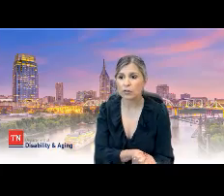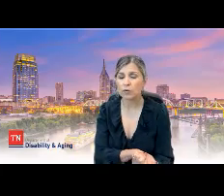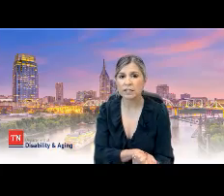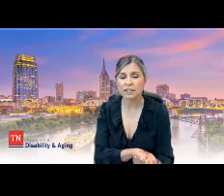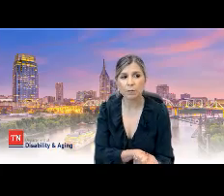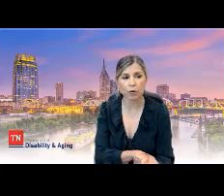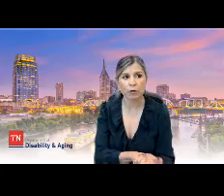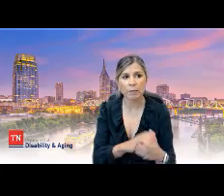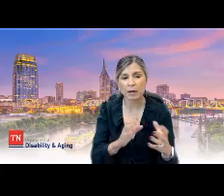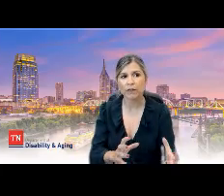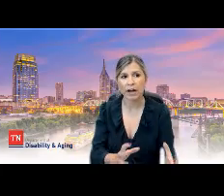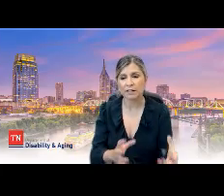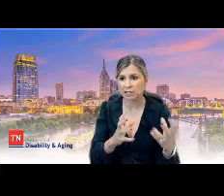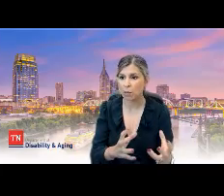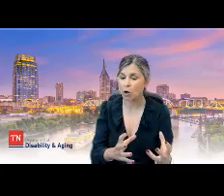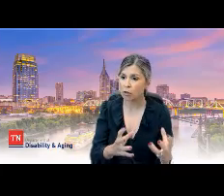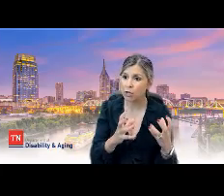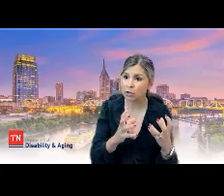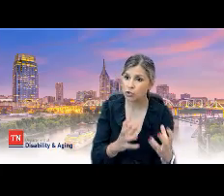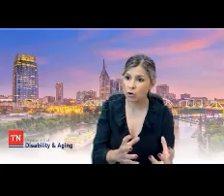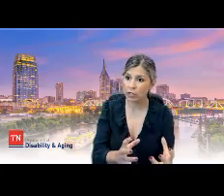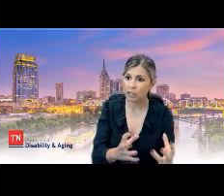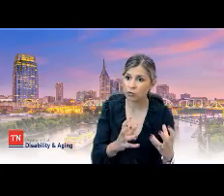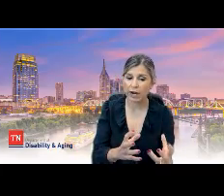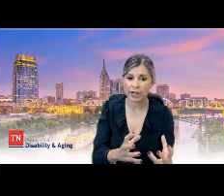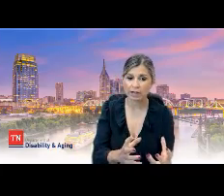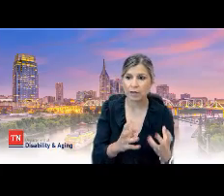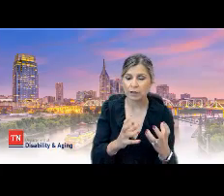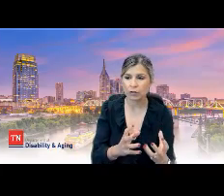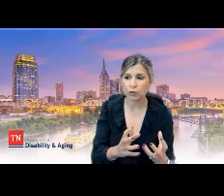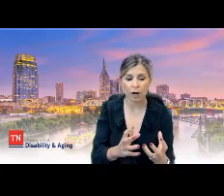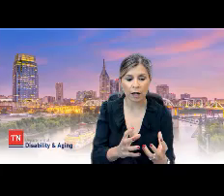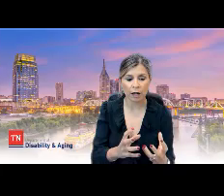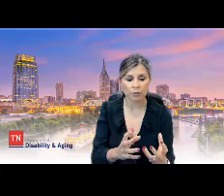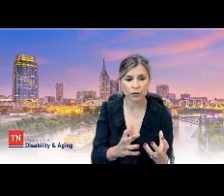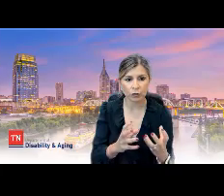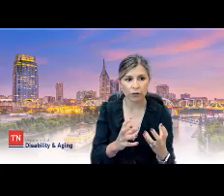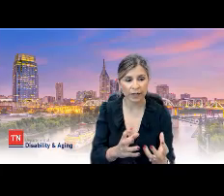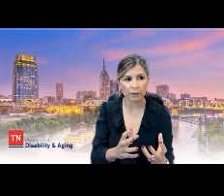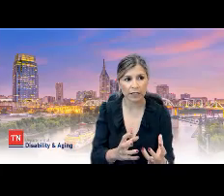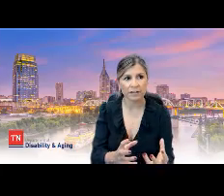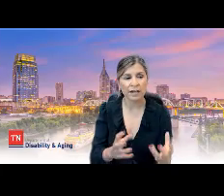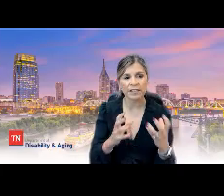So this is that's a program that provides small targeted grants to to families to